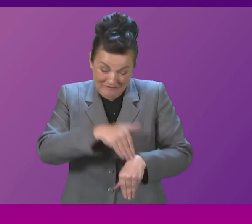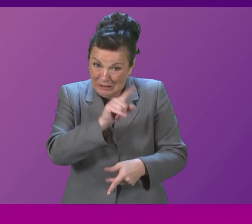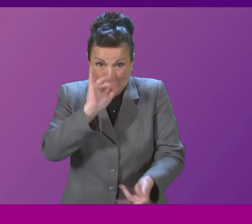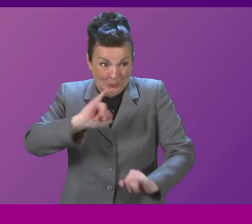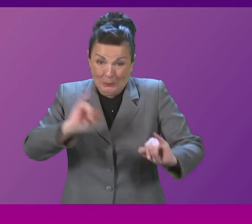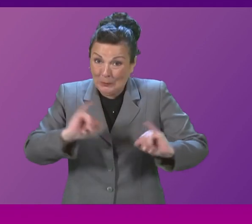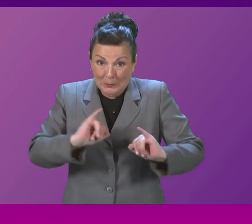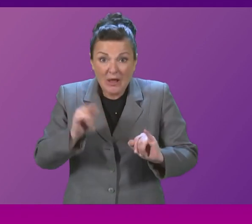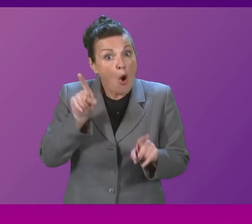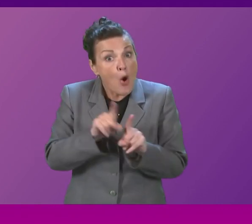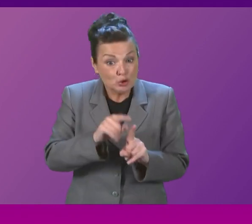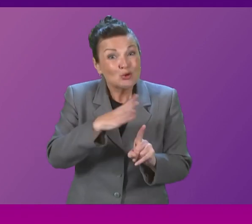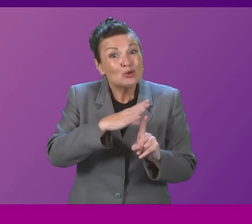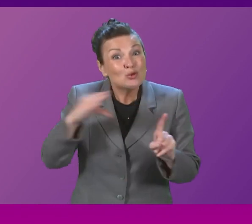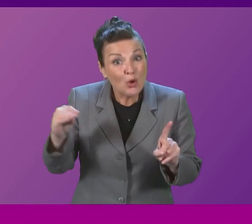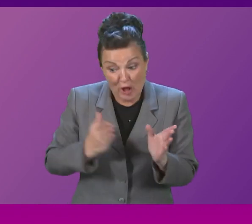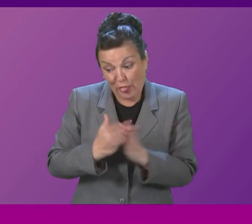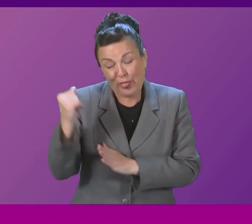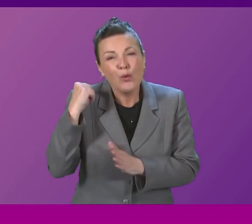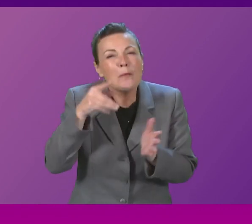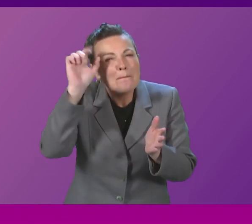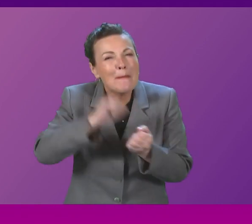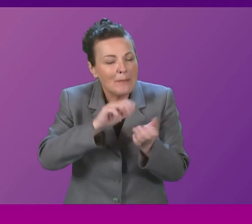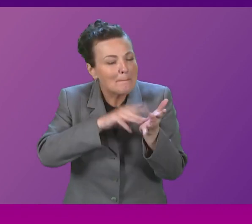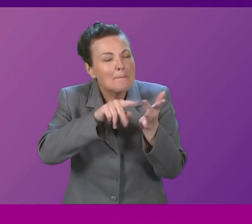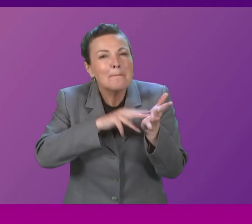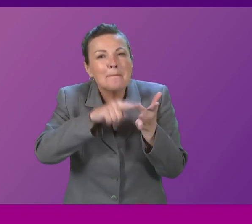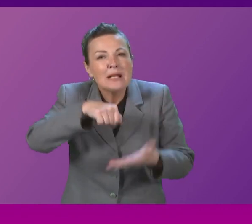Of course, Tory mismanagement through the mini-budget—which the Scottish Conservatives